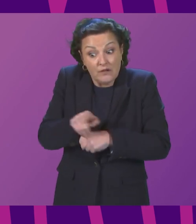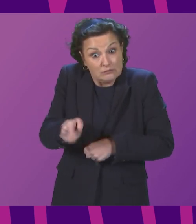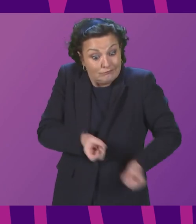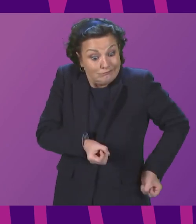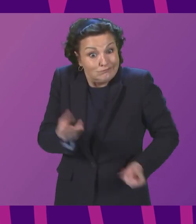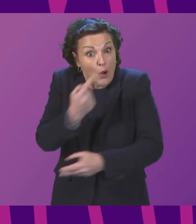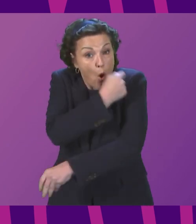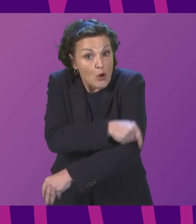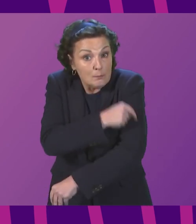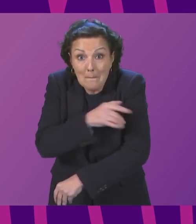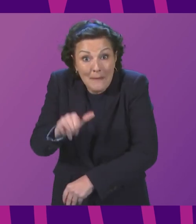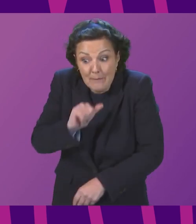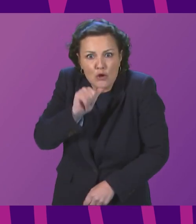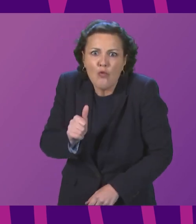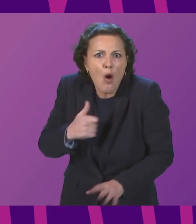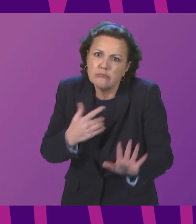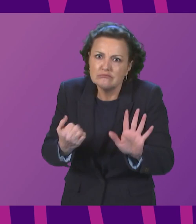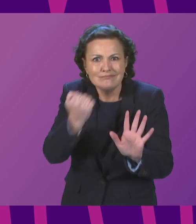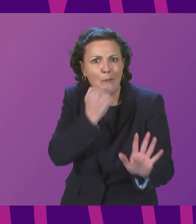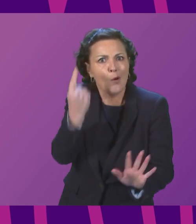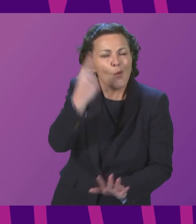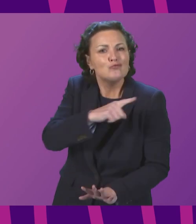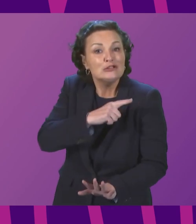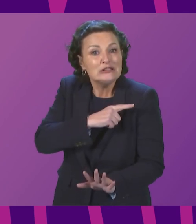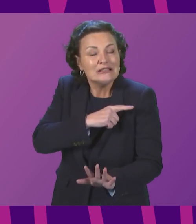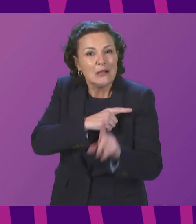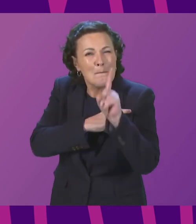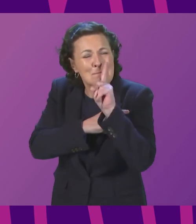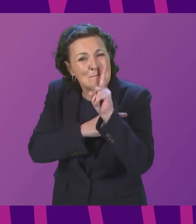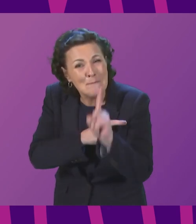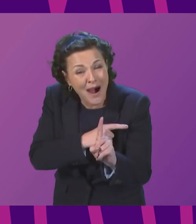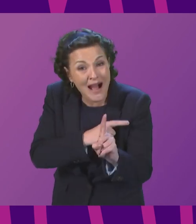for a person’s admission to hospital, the fact that they have it means that enhanced